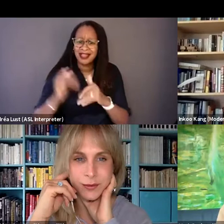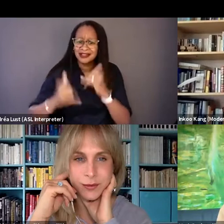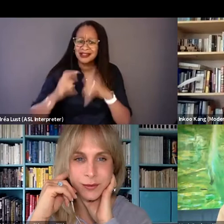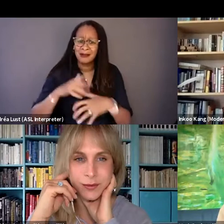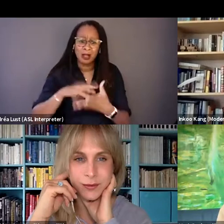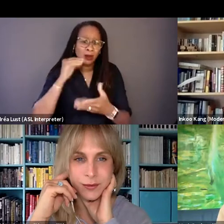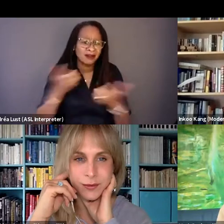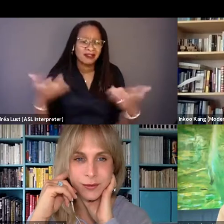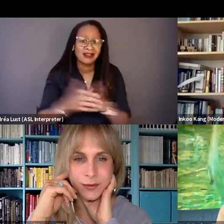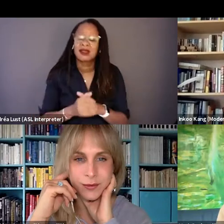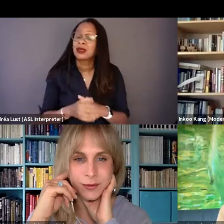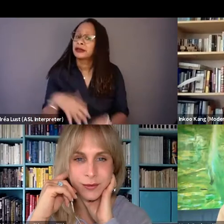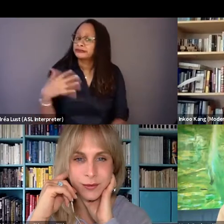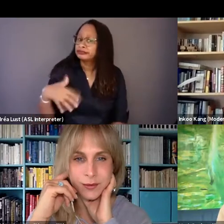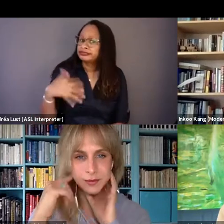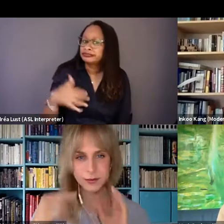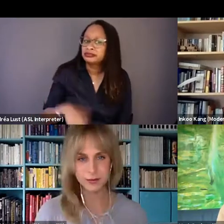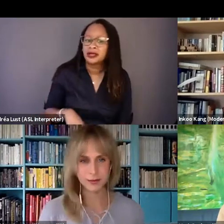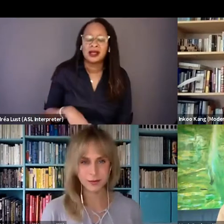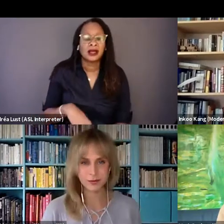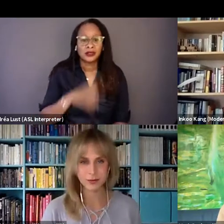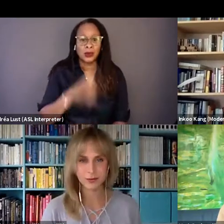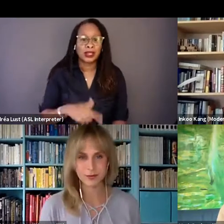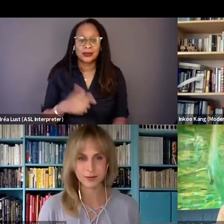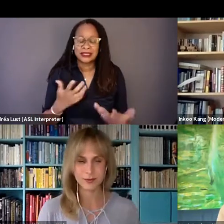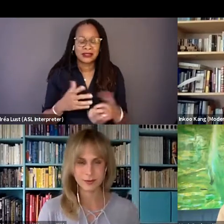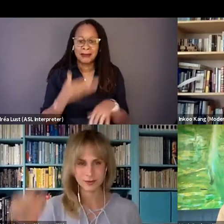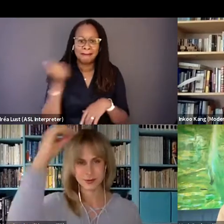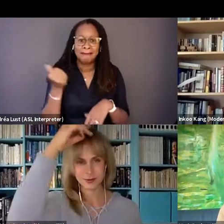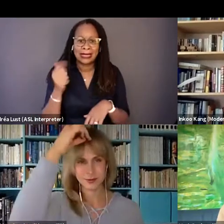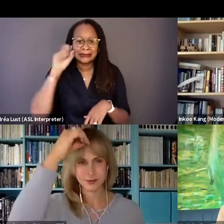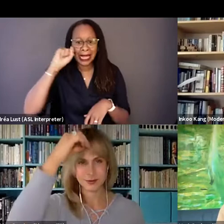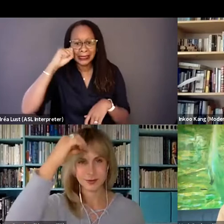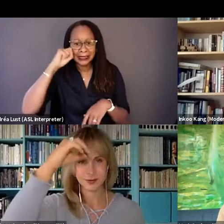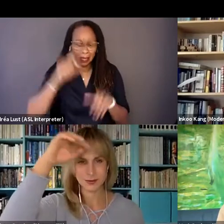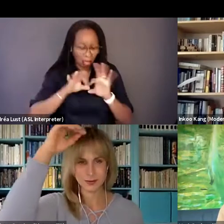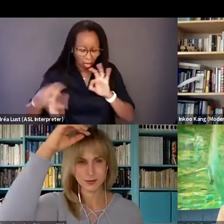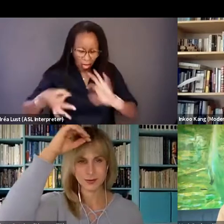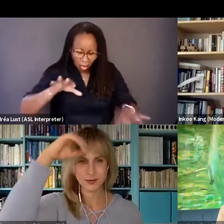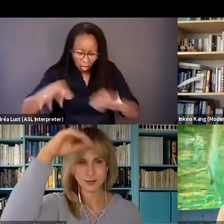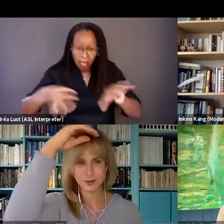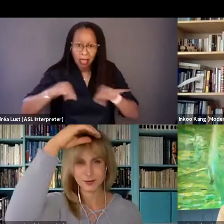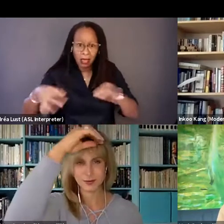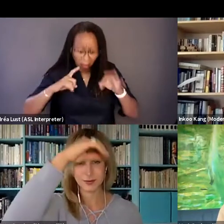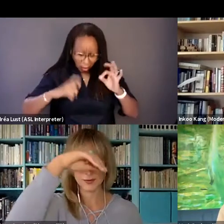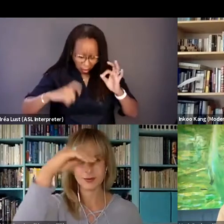And it'd be like the world's greatest onion, and I just dug and dug and dug and it became, that's kind of the first part of your question